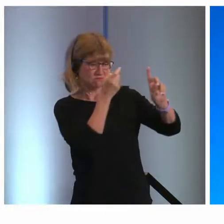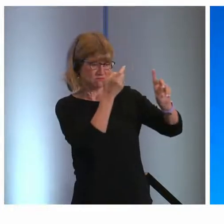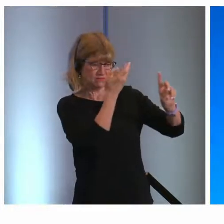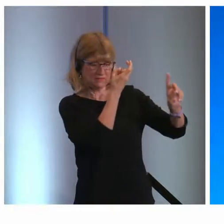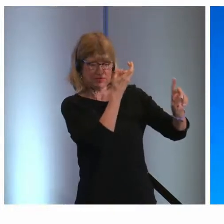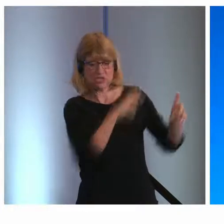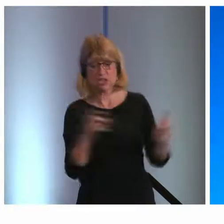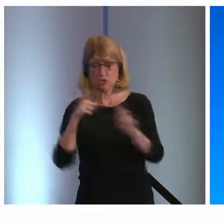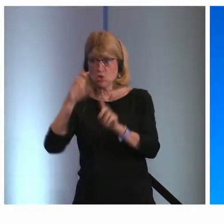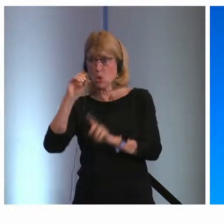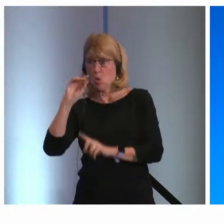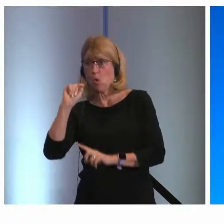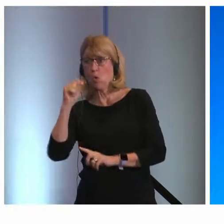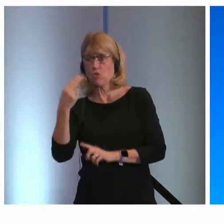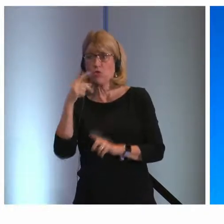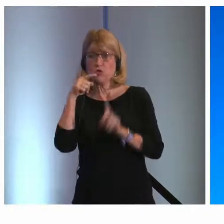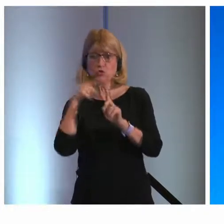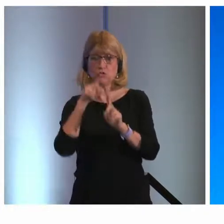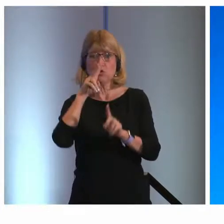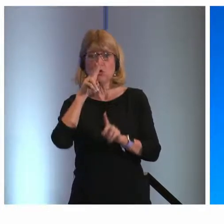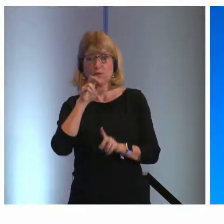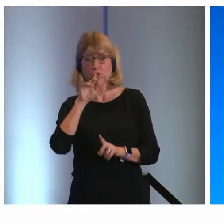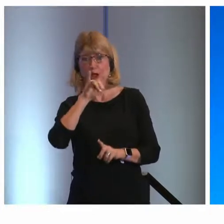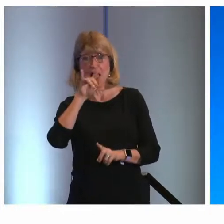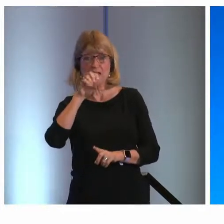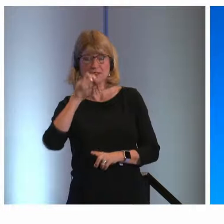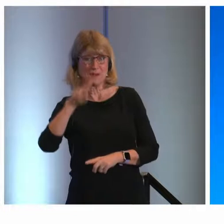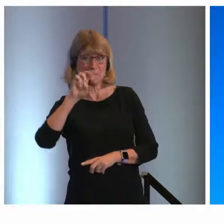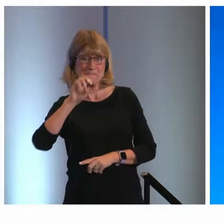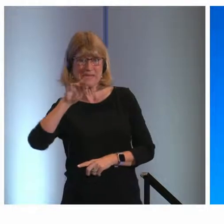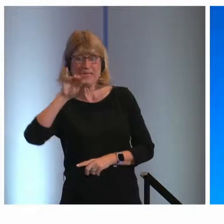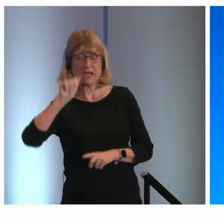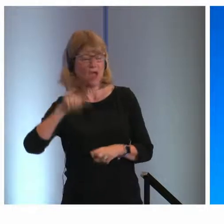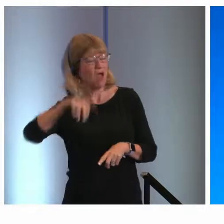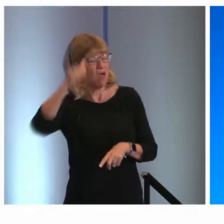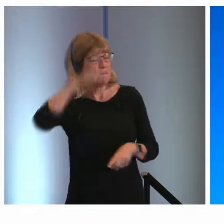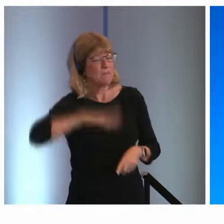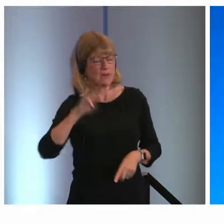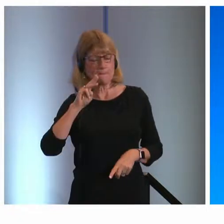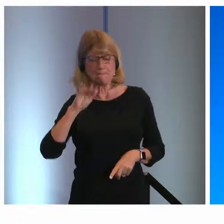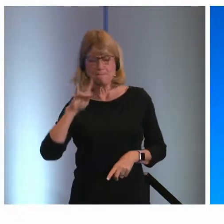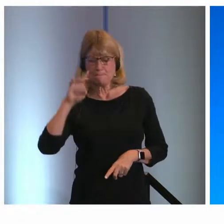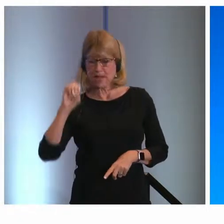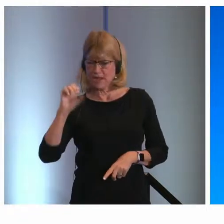to Yahoo! And brought with him, in the transition from Yahoo!